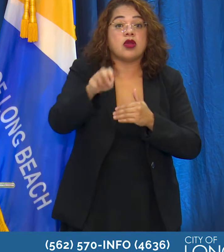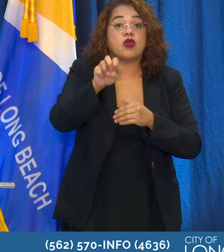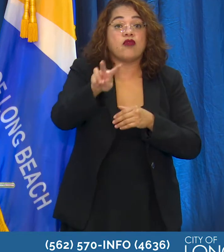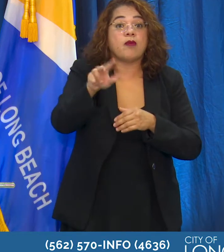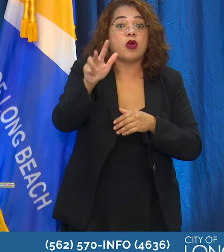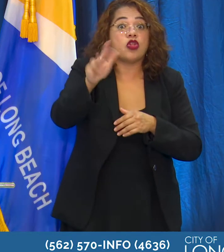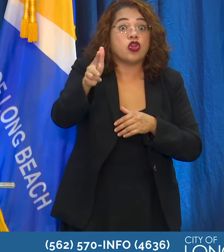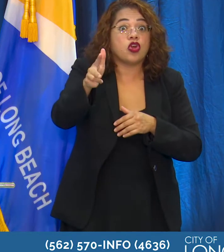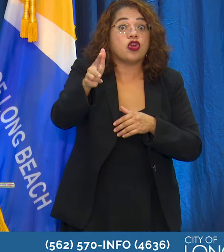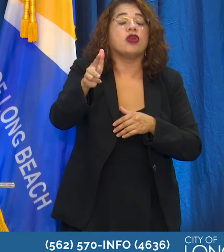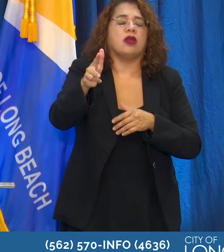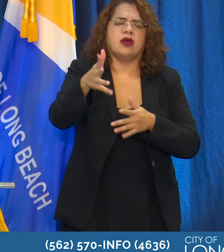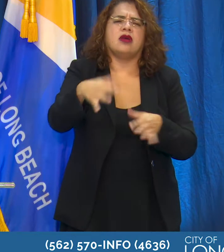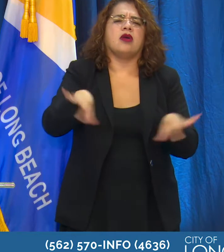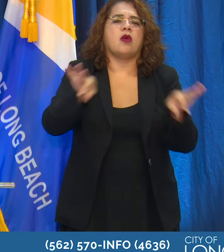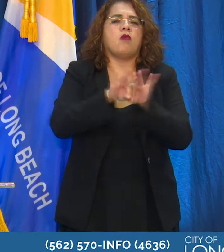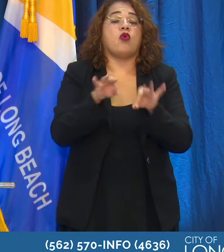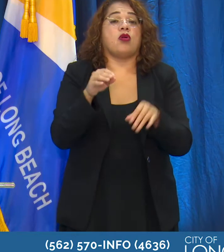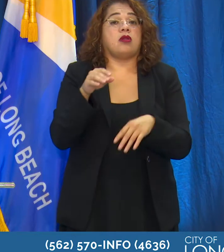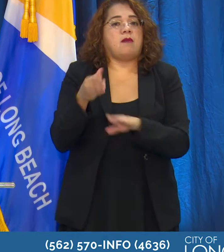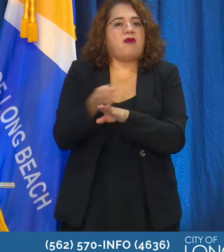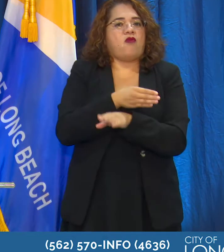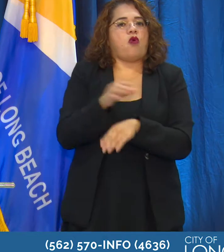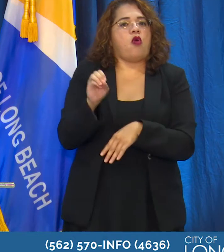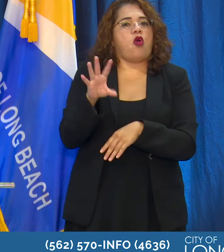The last day to register is October 19th.